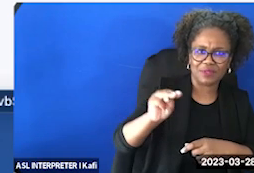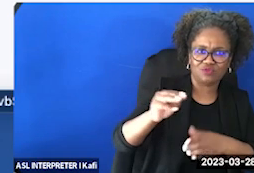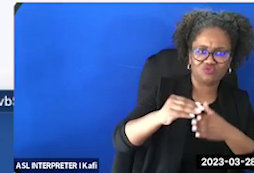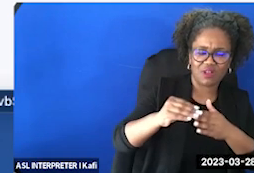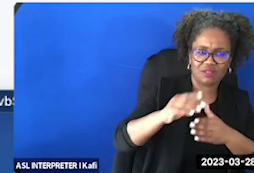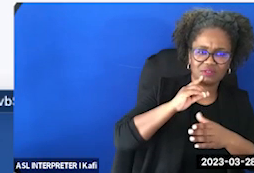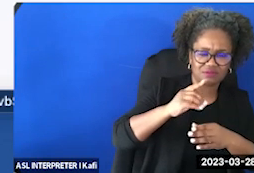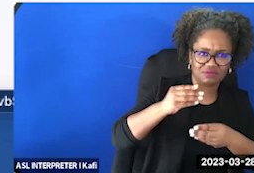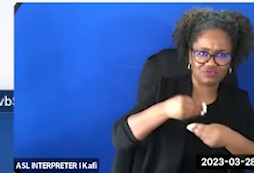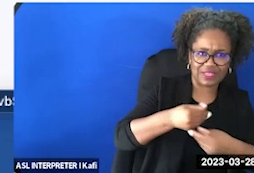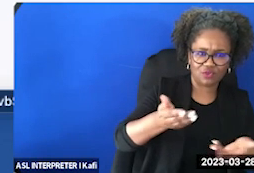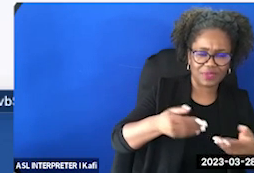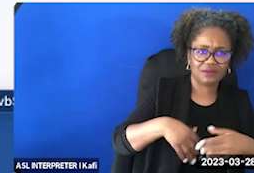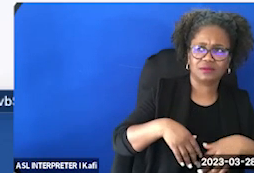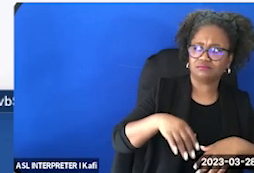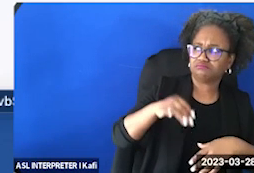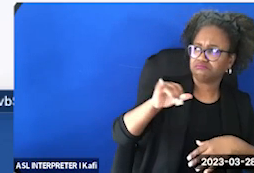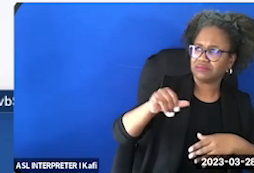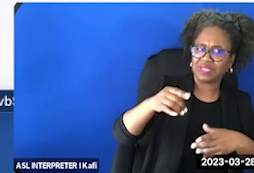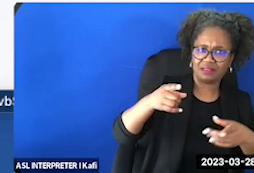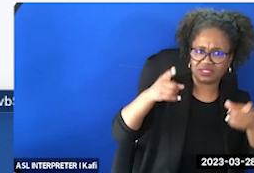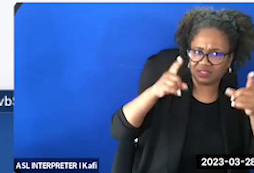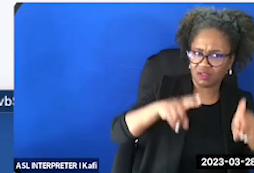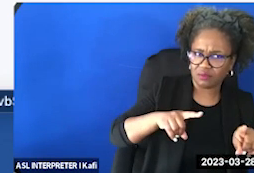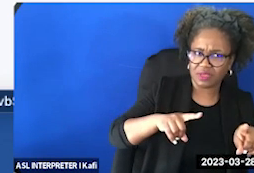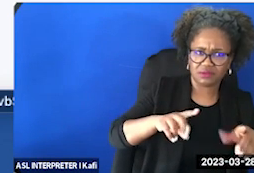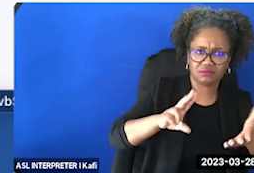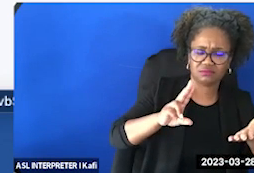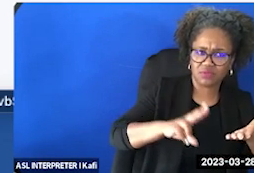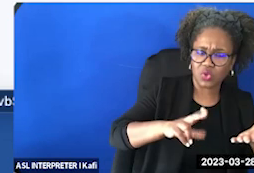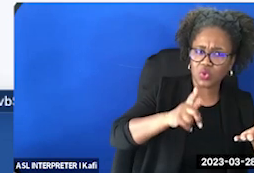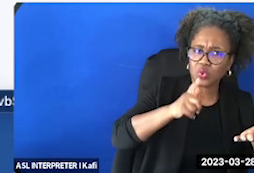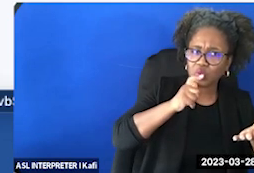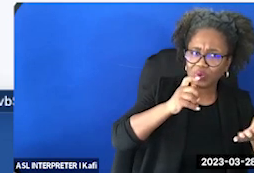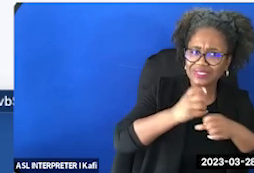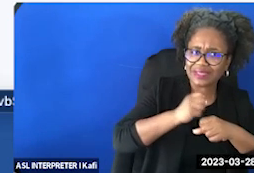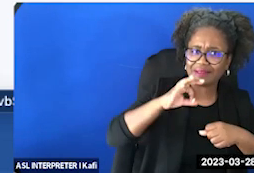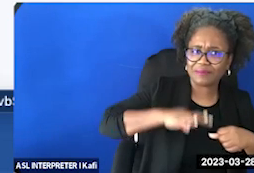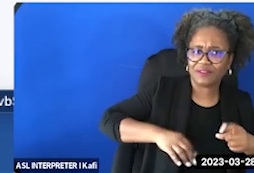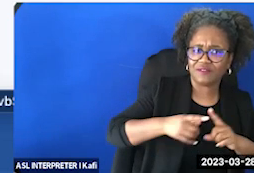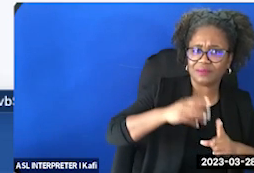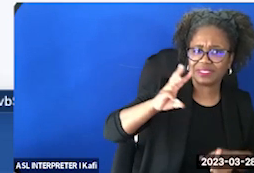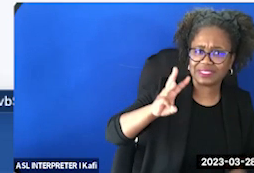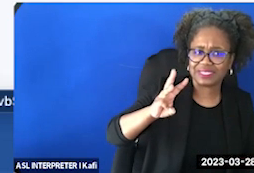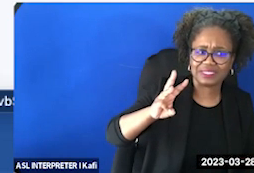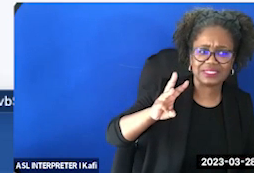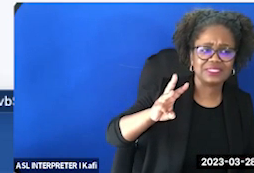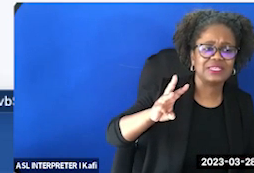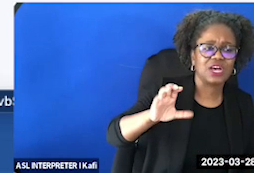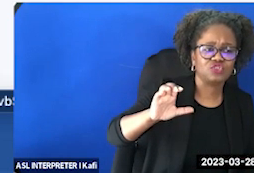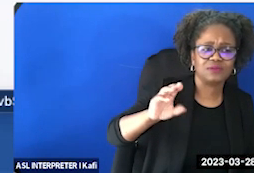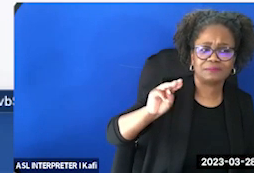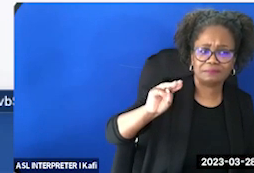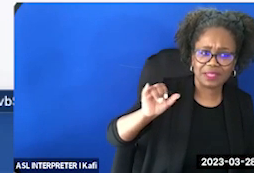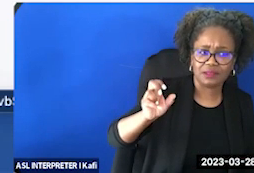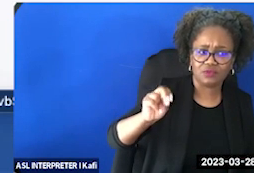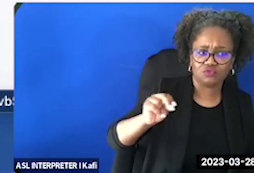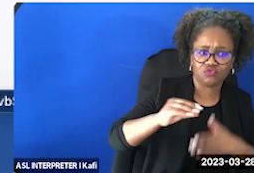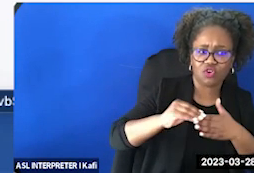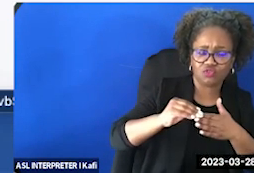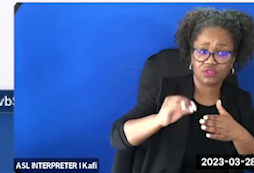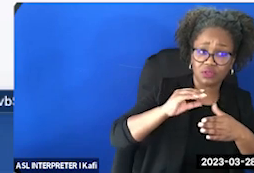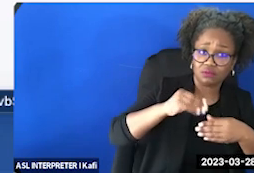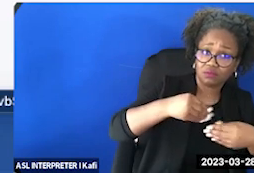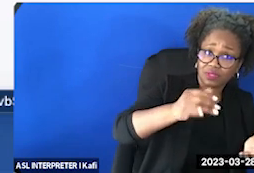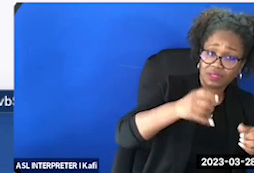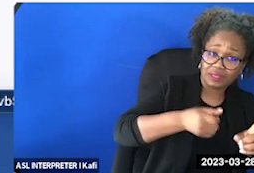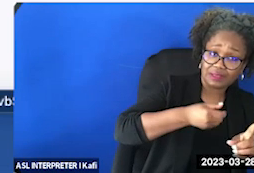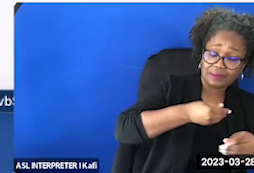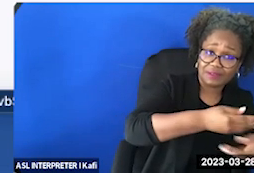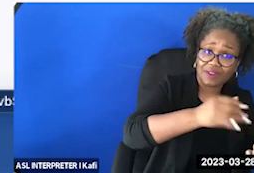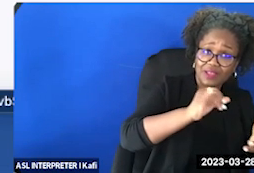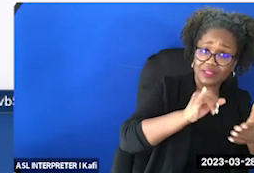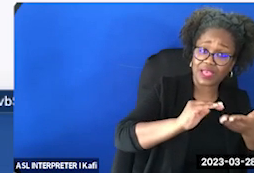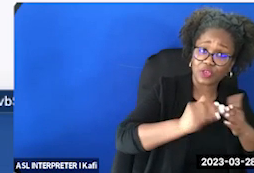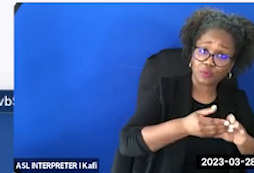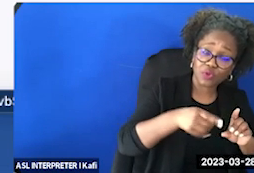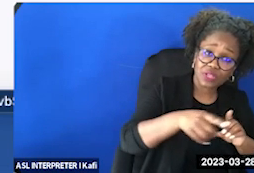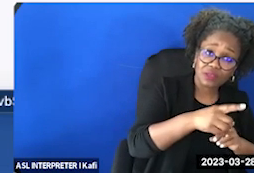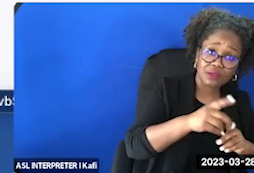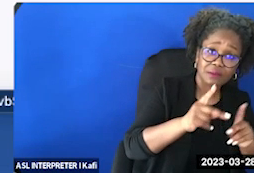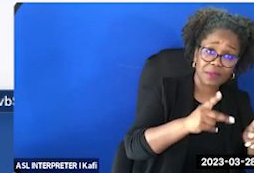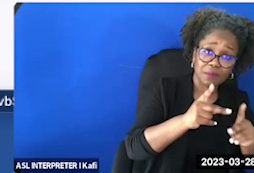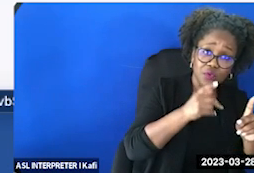Debbie Stine, Science & Technology Policy Academy: right? Because that's really what is there? 600 milliondollars. Who's it going to? Is it going to those disadvantaged communities, those people from end of representing groups? Or is it just going to some contractor.